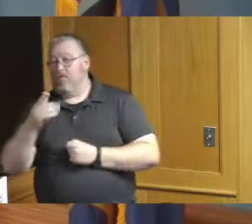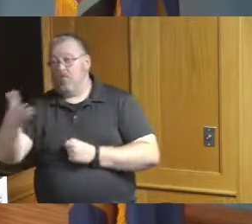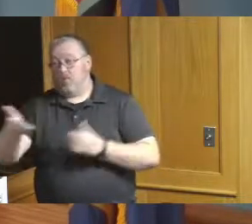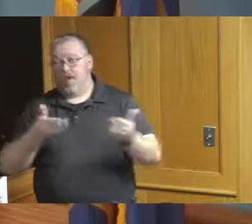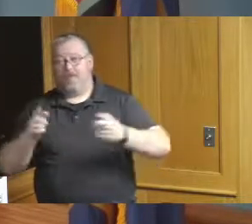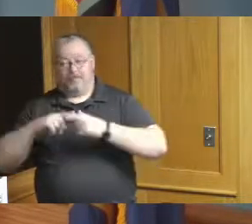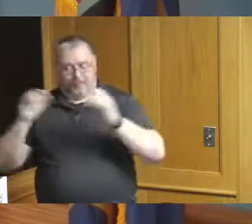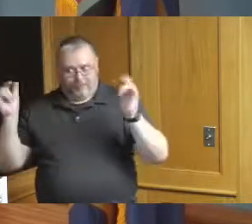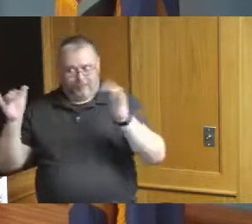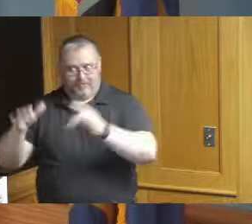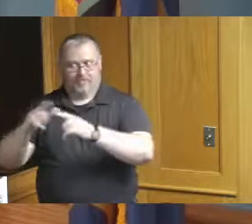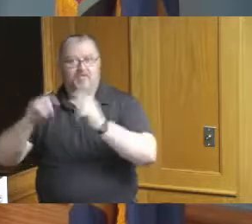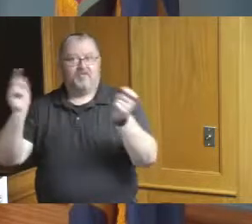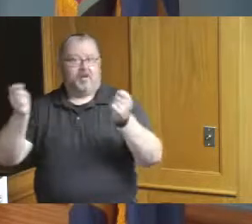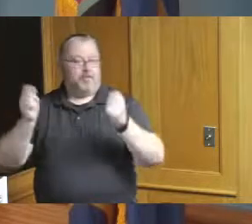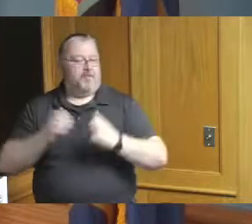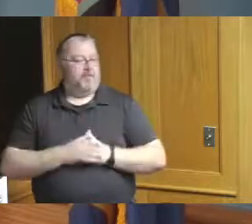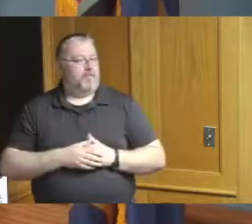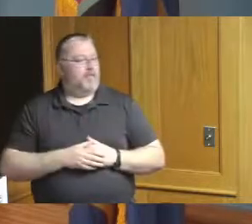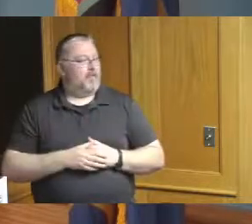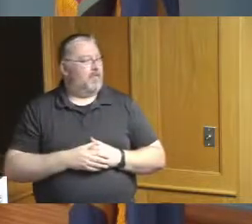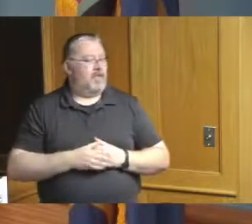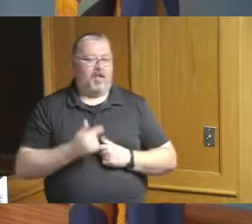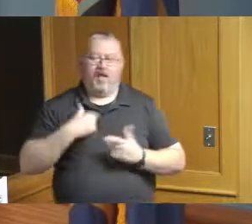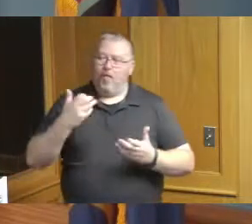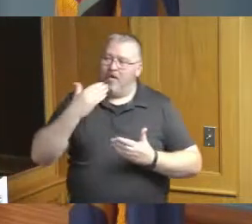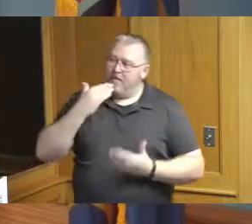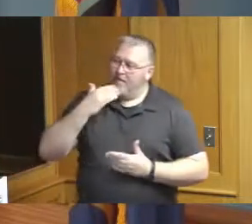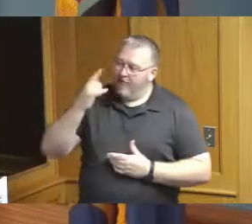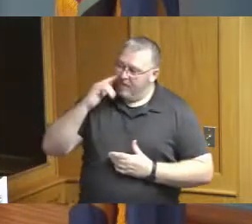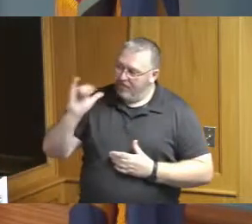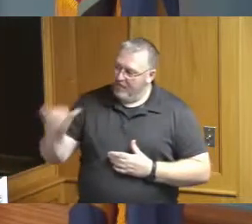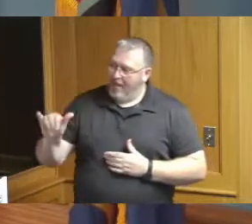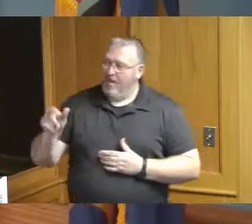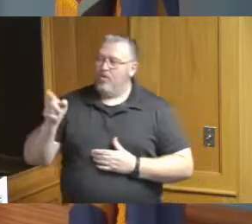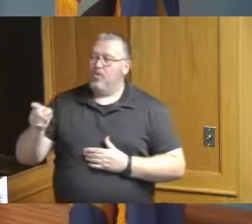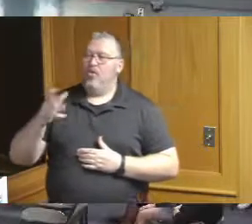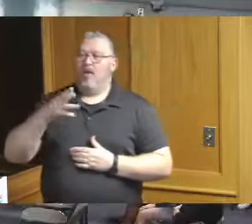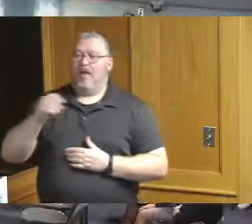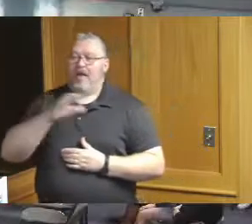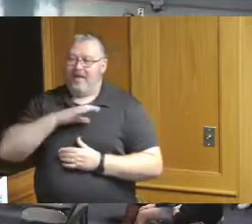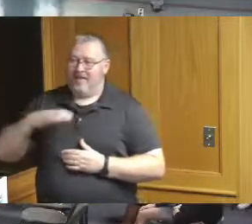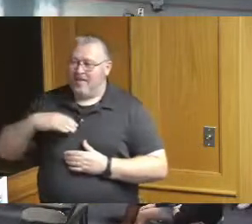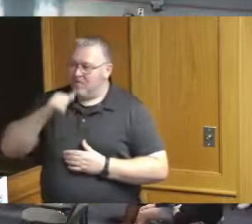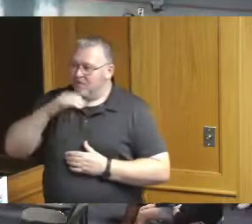welcome to come Madam President i want to thank you for that you and councilwoman jan michelle